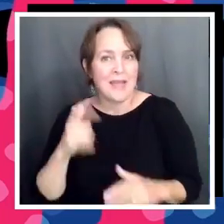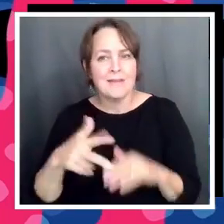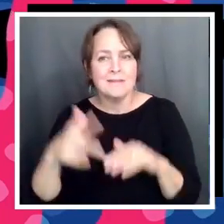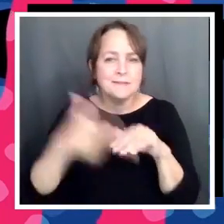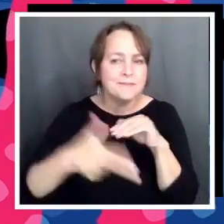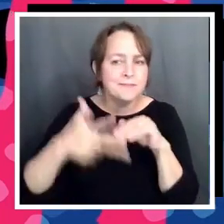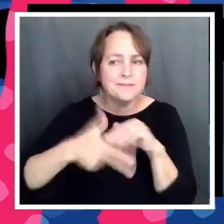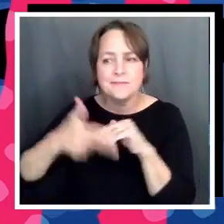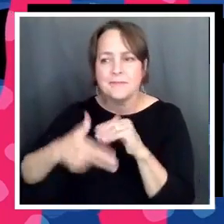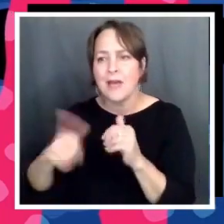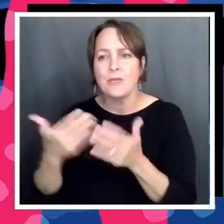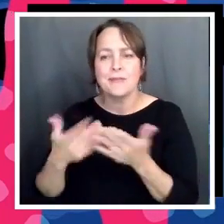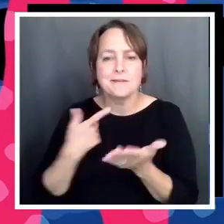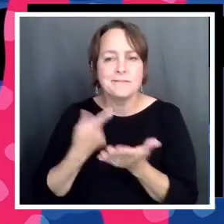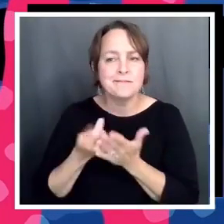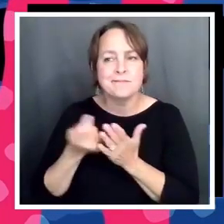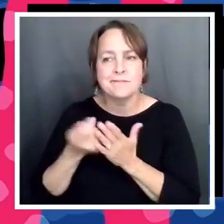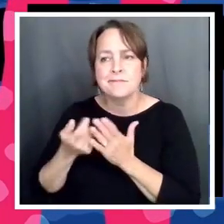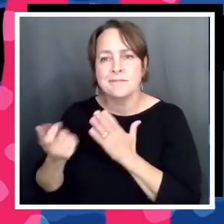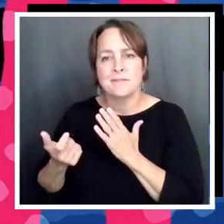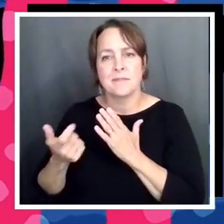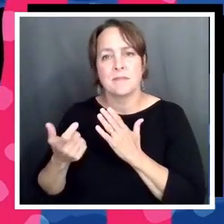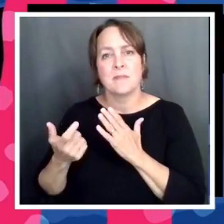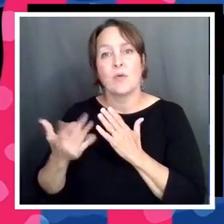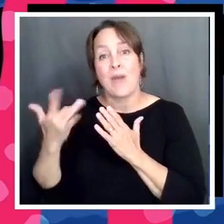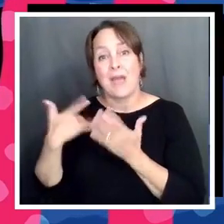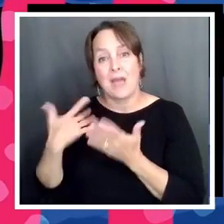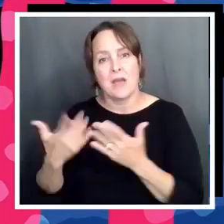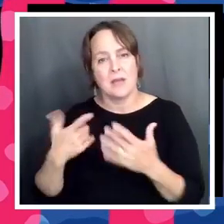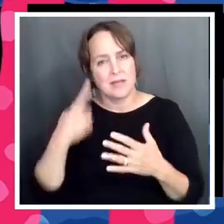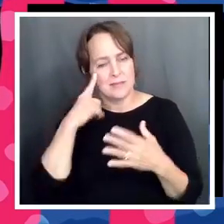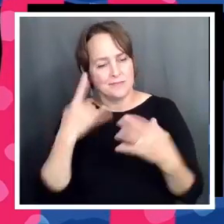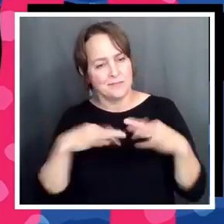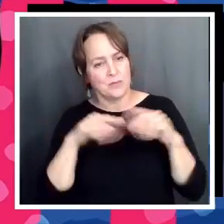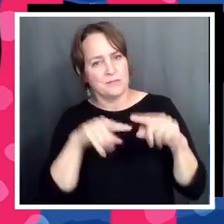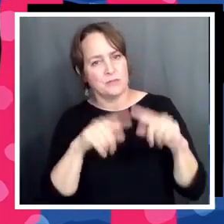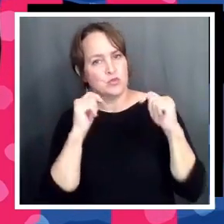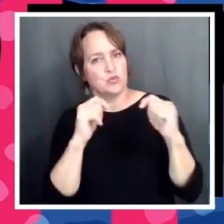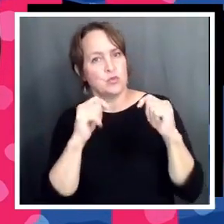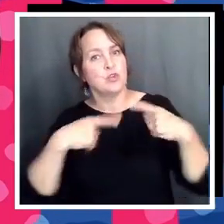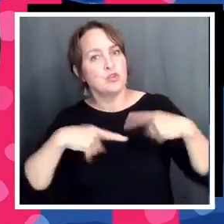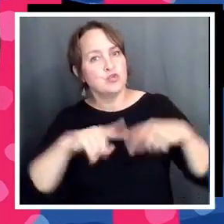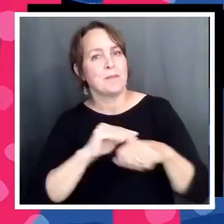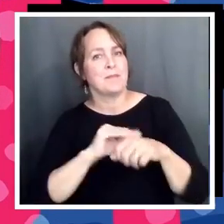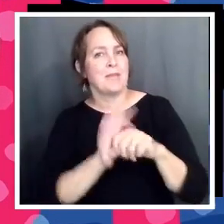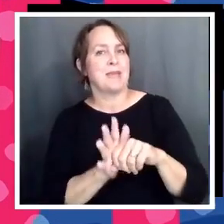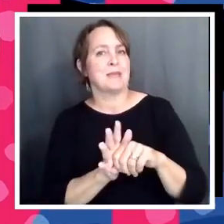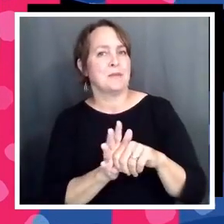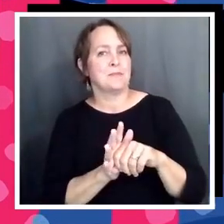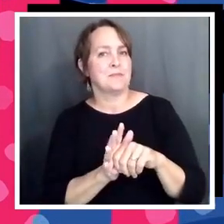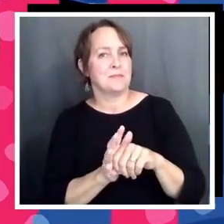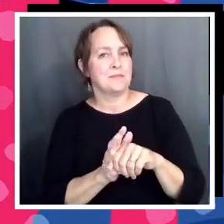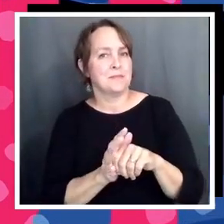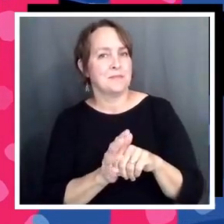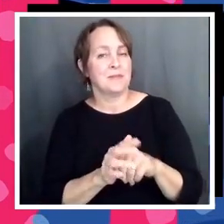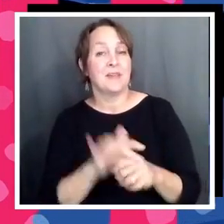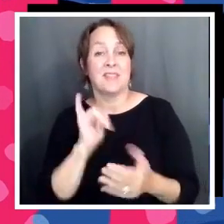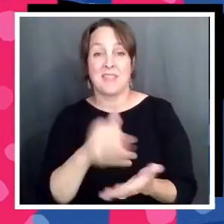ITIT ISOSO IORORTANT FOR US TO